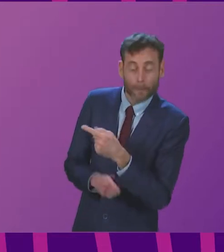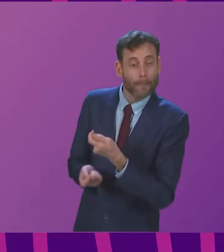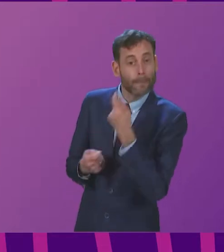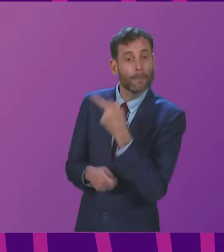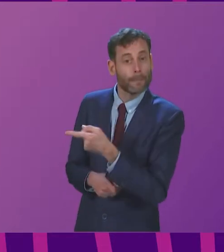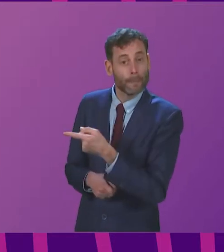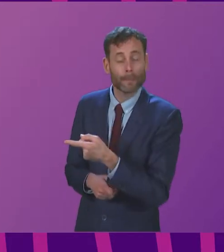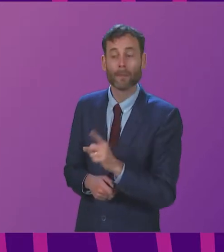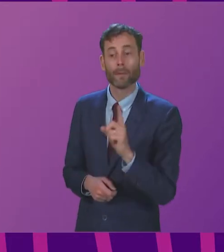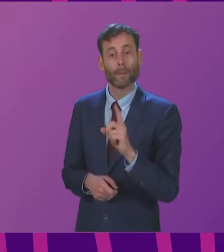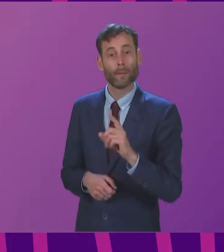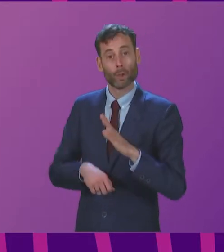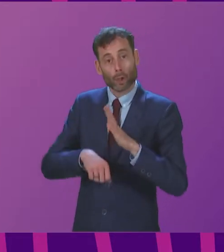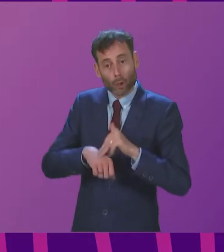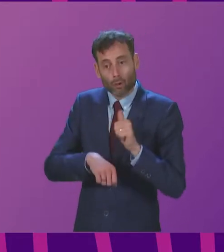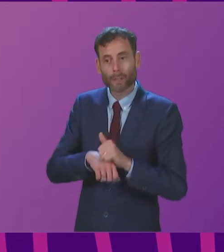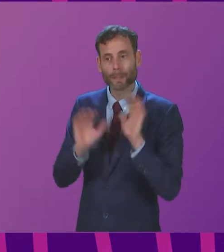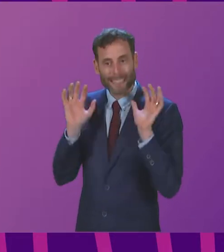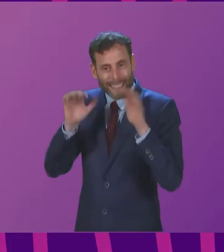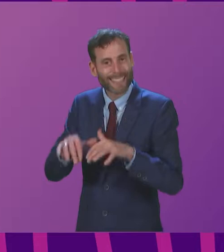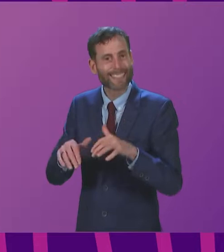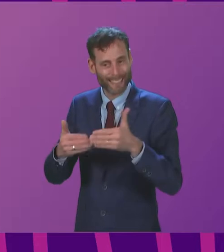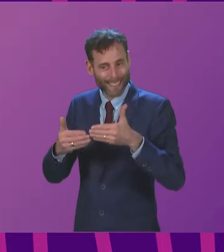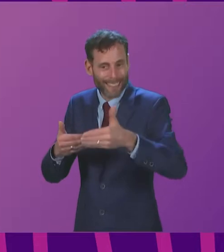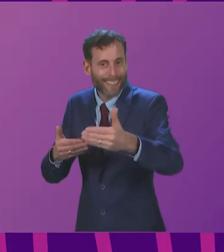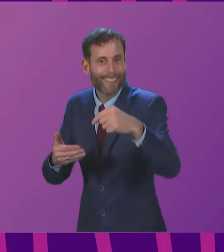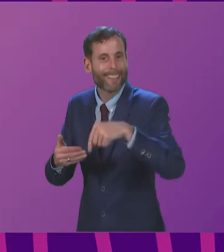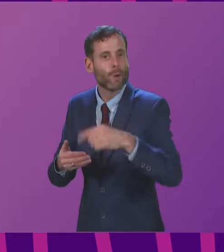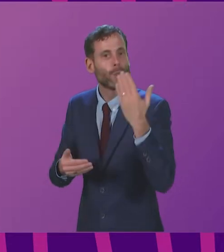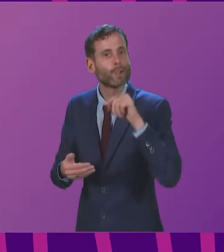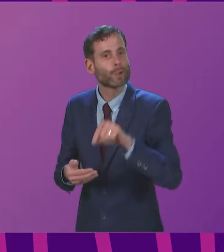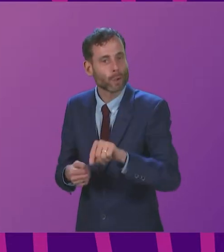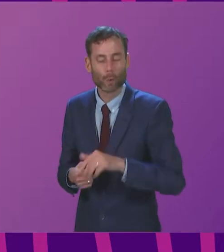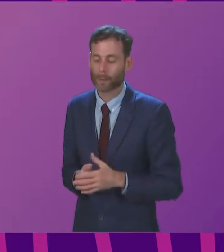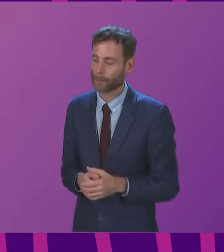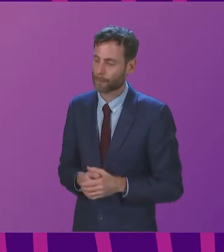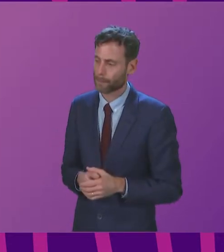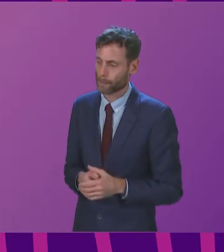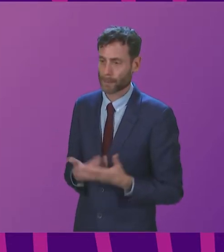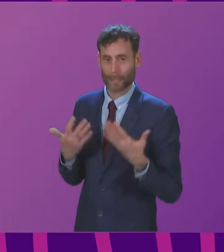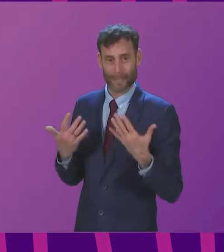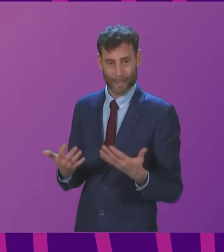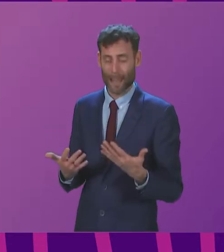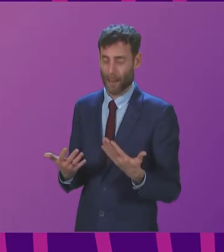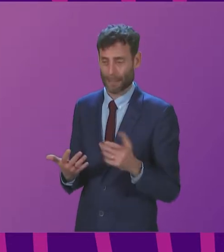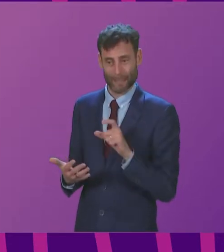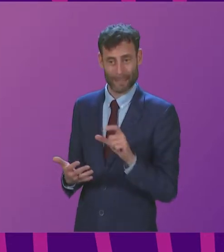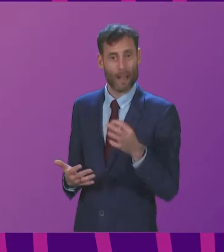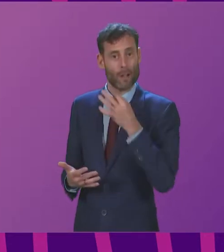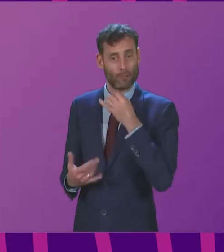will be taking part in Christmas events as the holidays approach. In the light of the continued threat that the virus poses to family members at home,